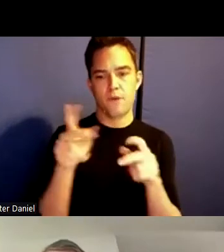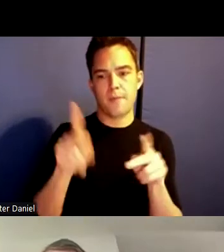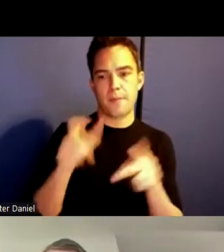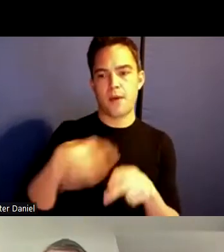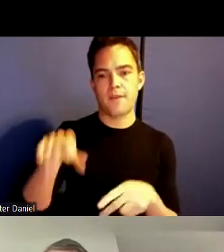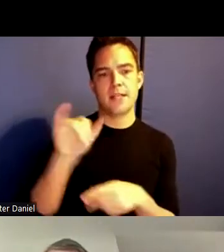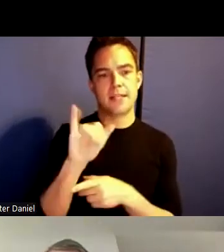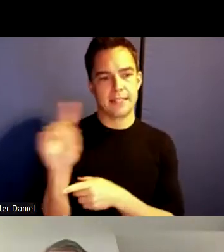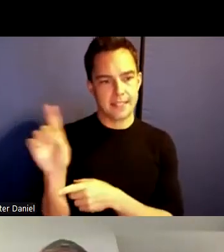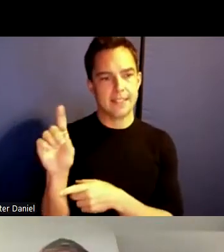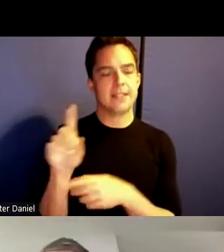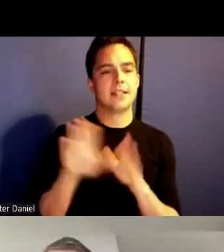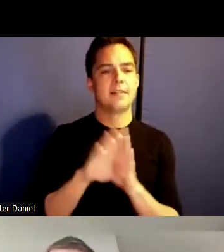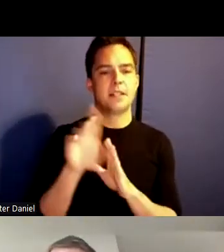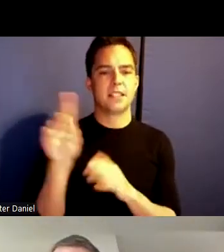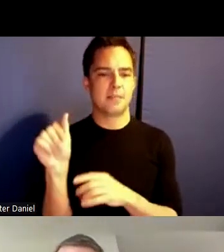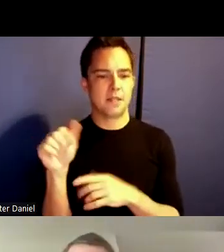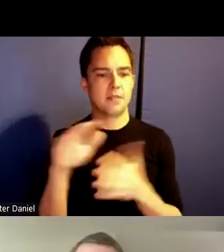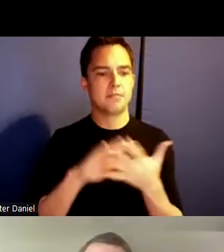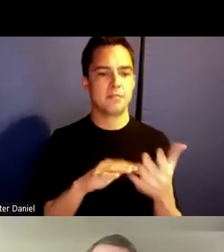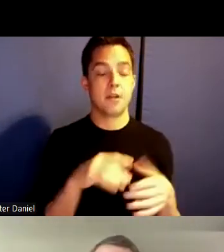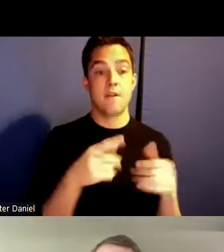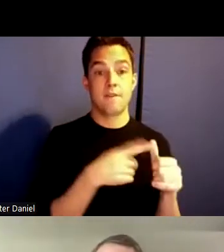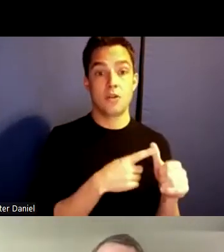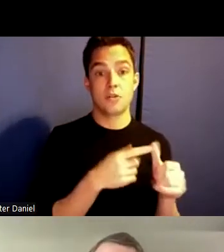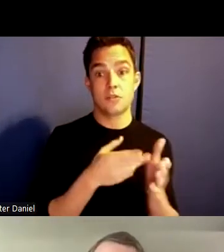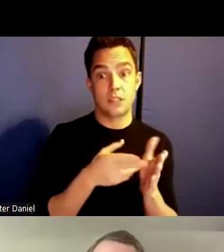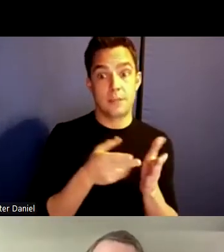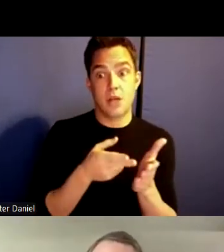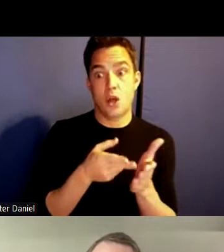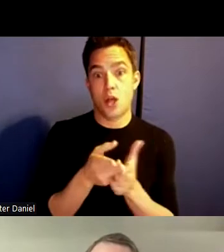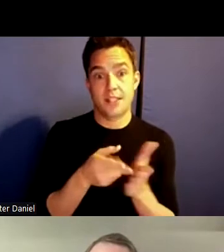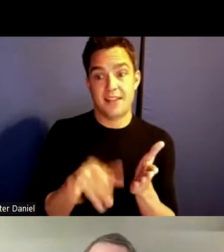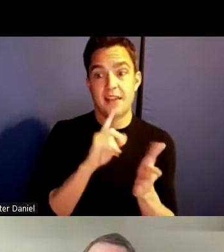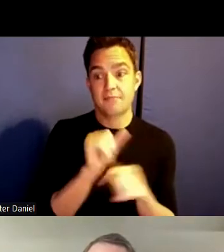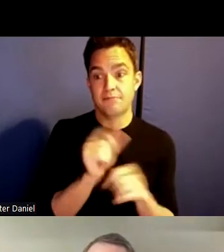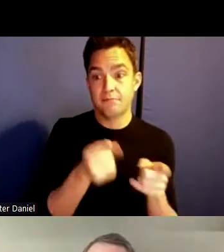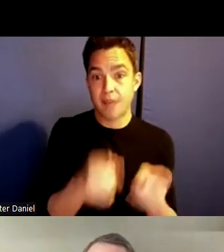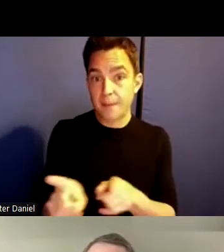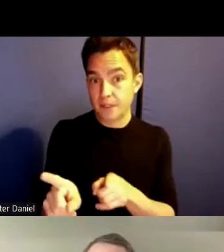disabilities. First of all, to be honest about the fact that it even occurred. Lots of places